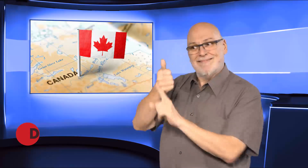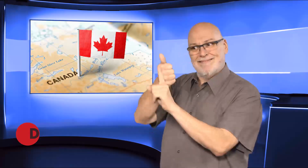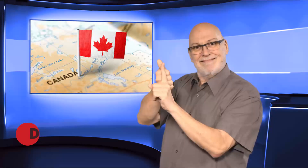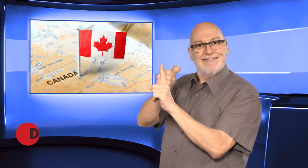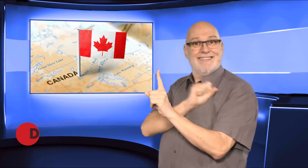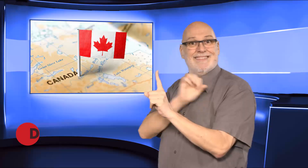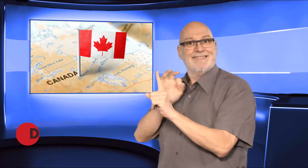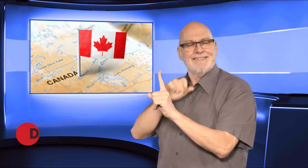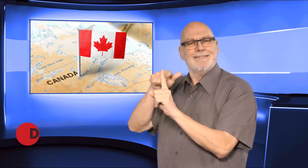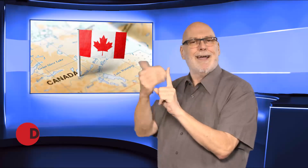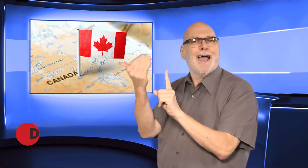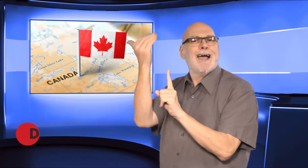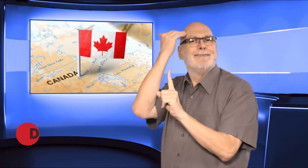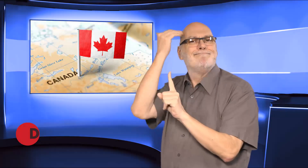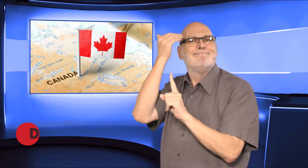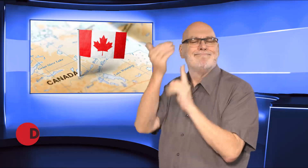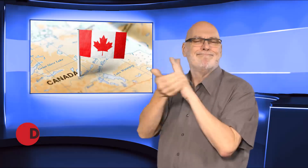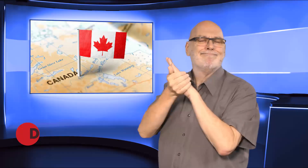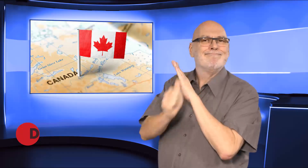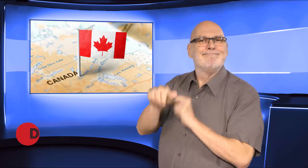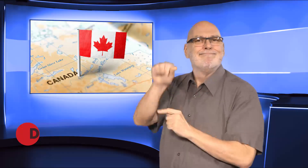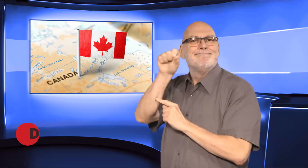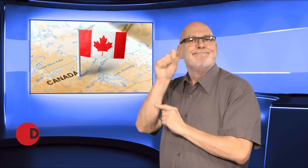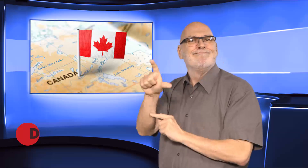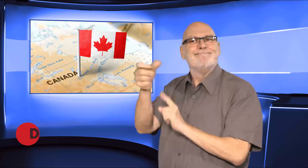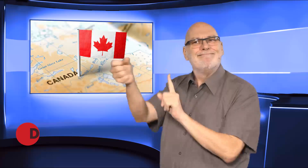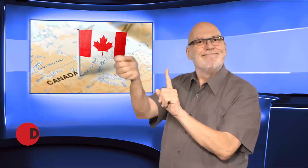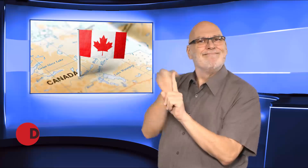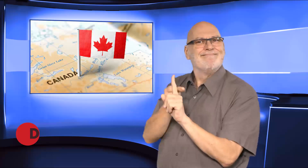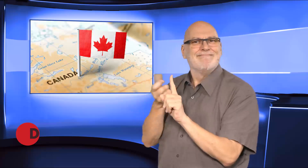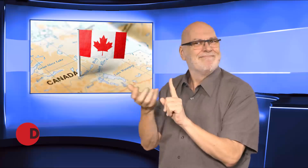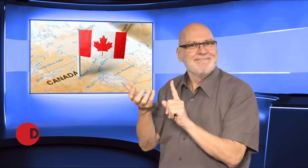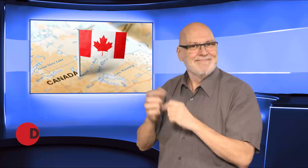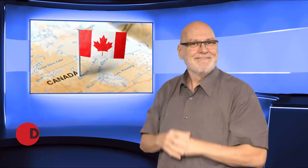an employee fluent in ASL,